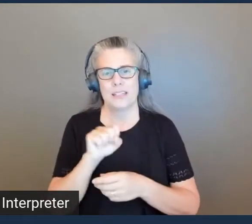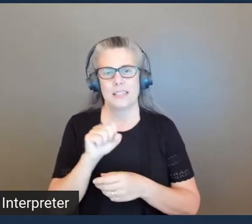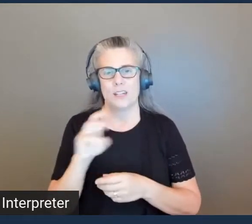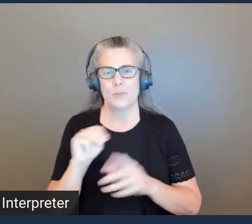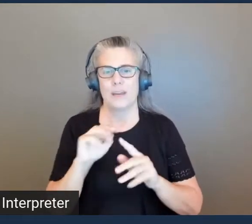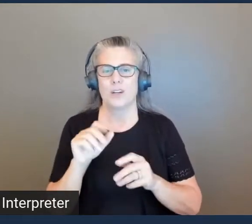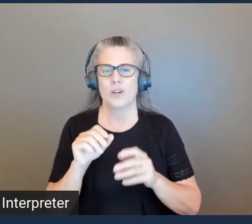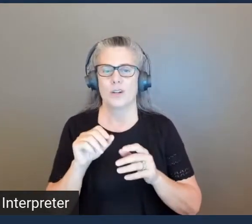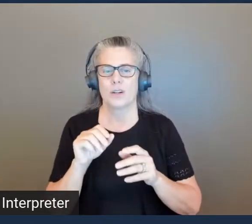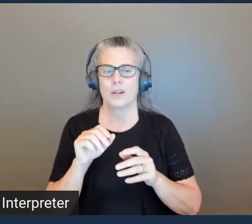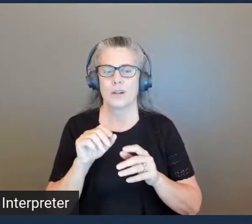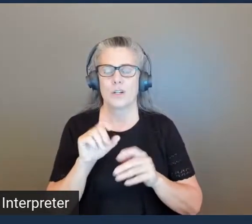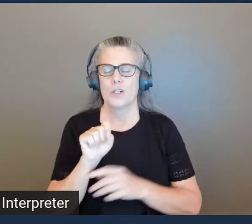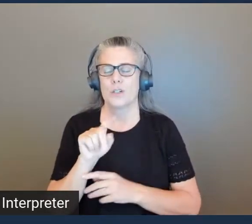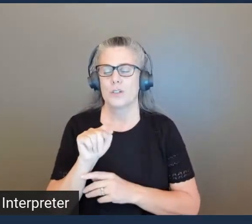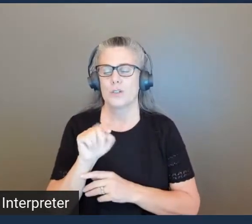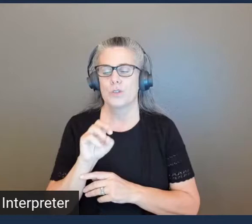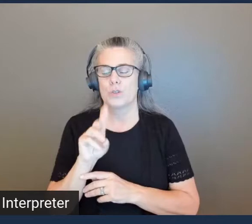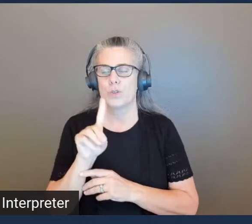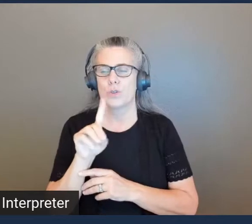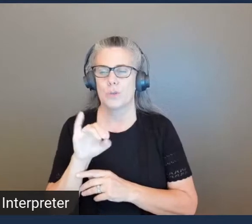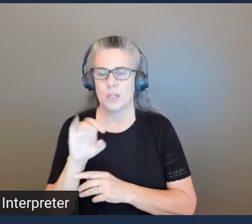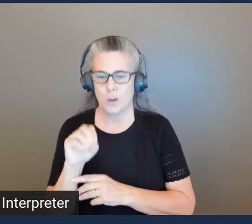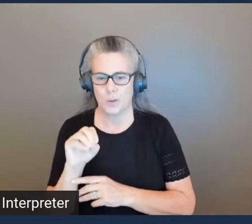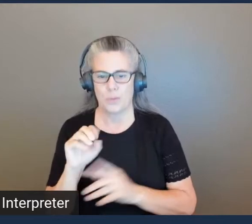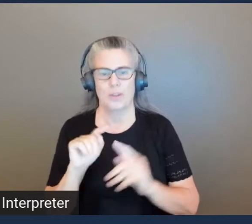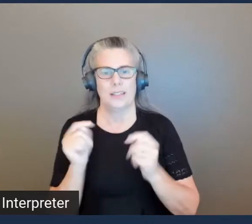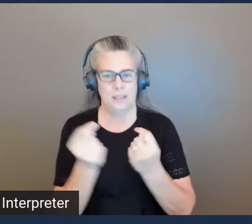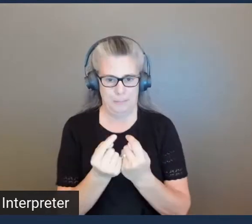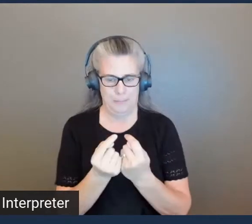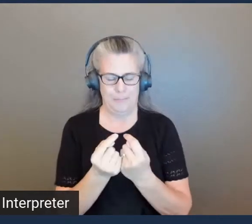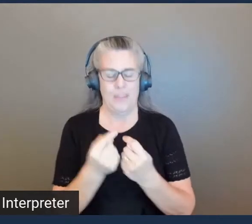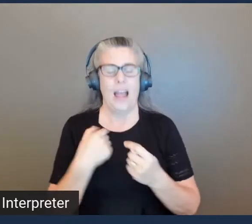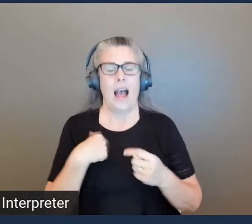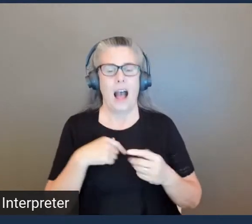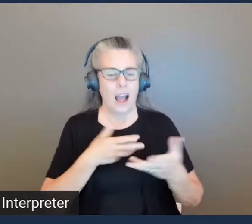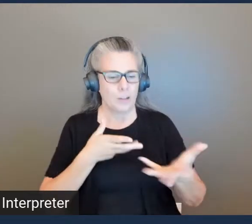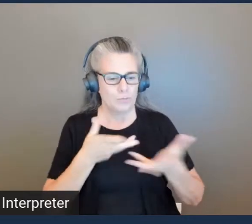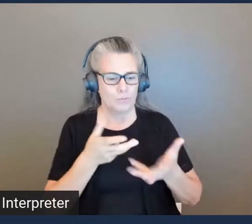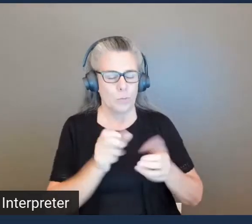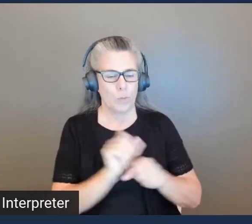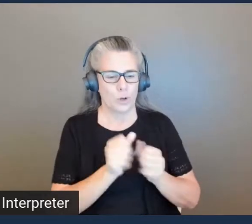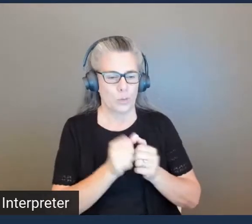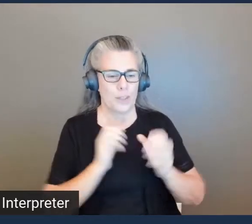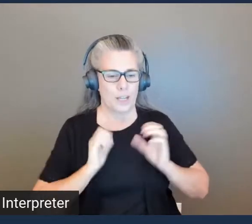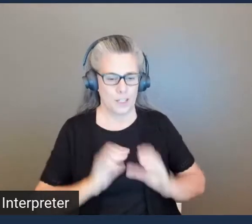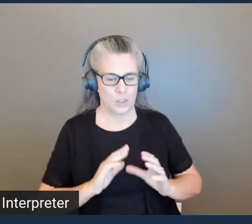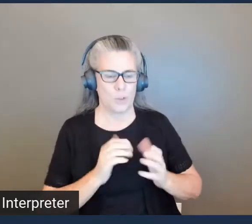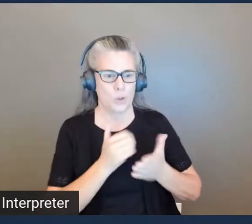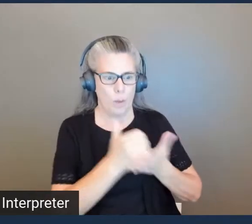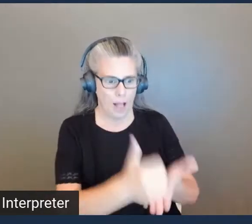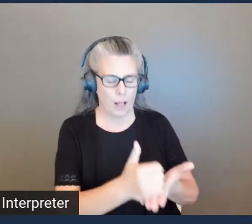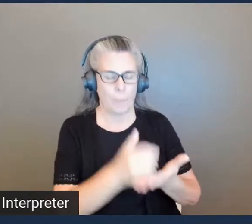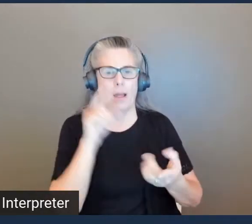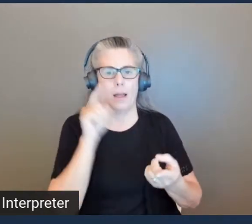and I work on, with our customers to simplify their workflows, to perform data engineering,